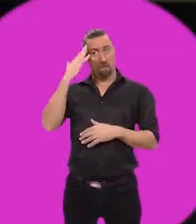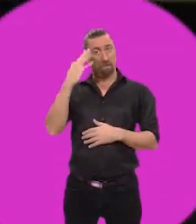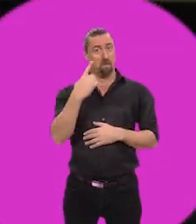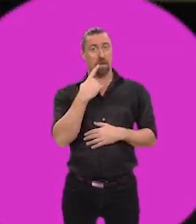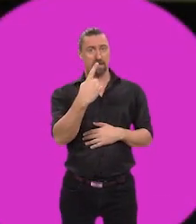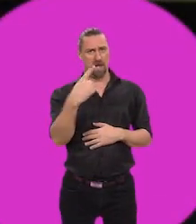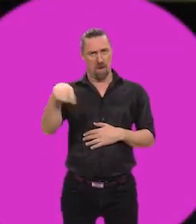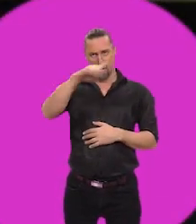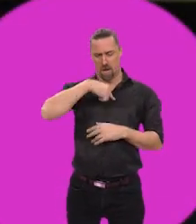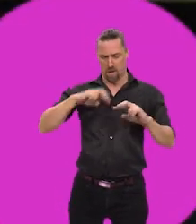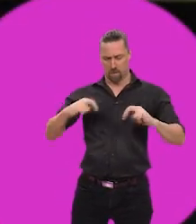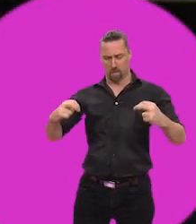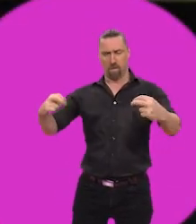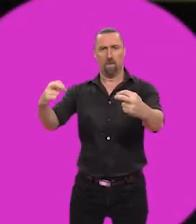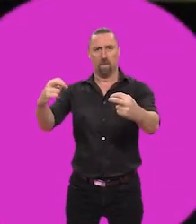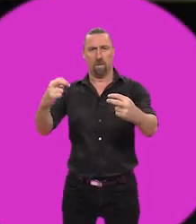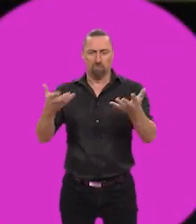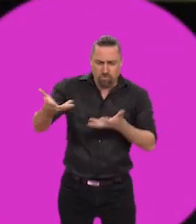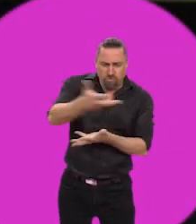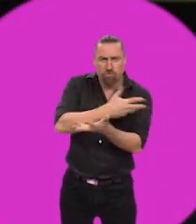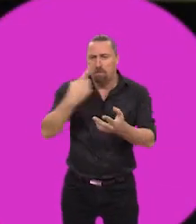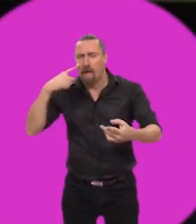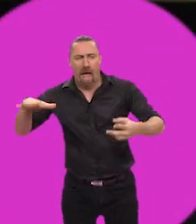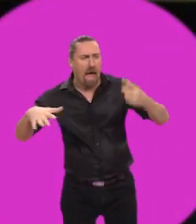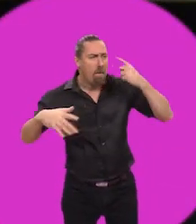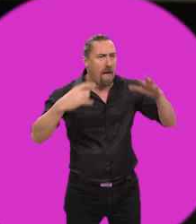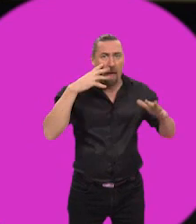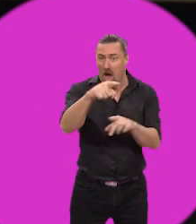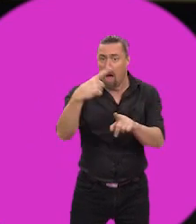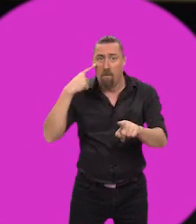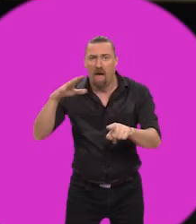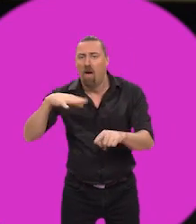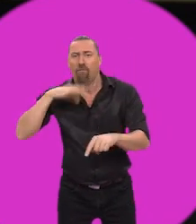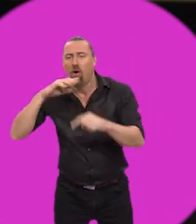We can share what we saw over afternoon tea, and straight away way the children called out,